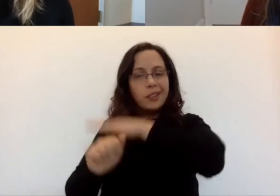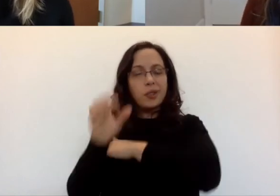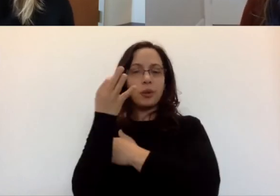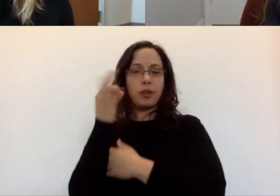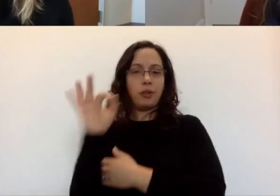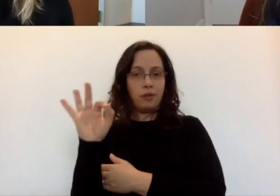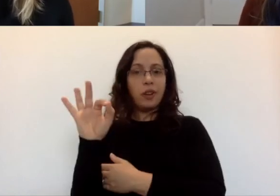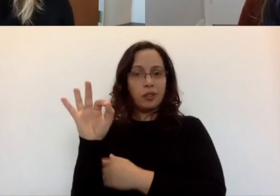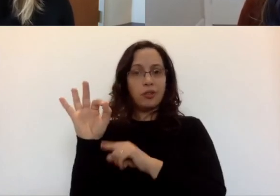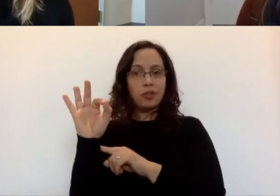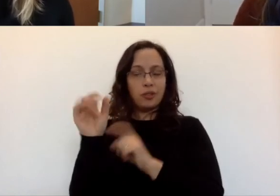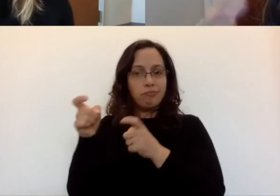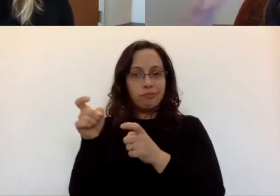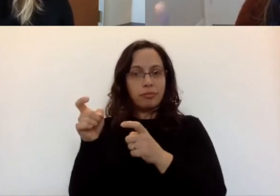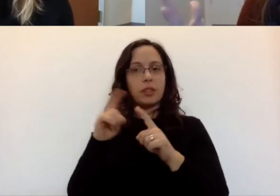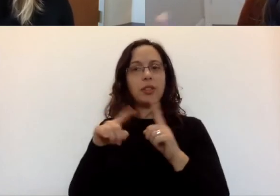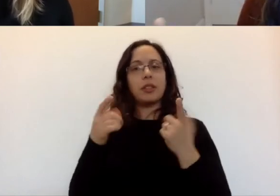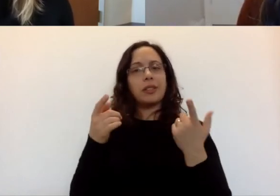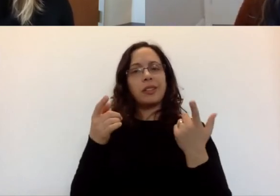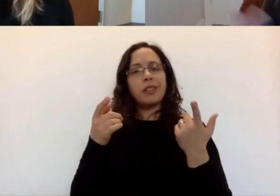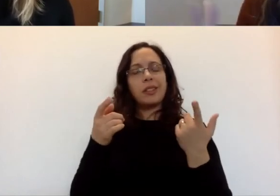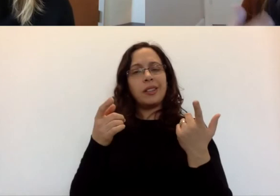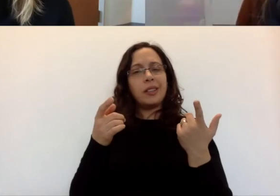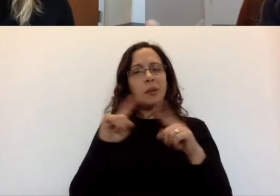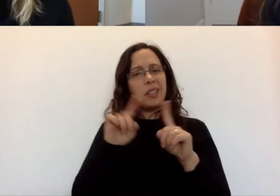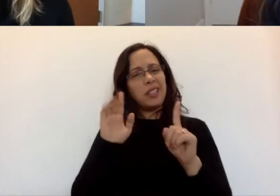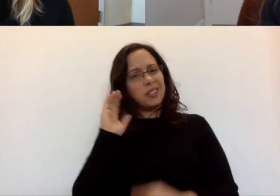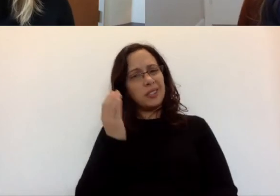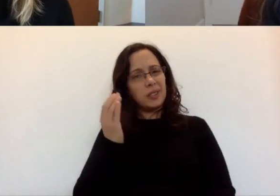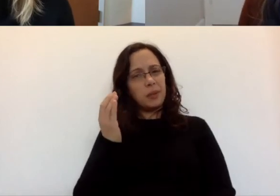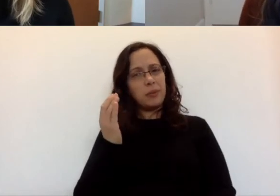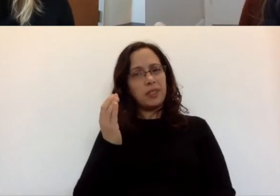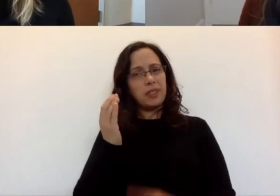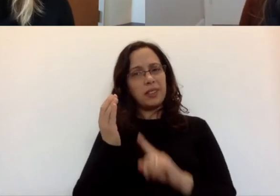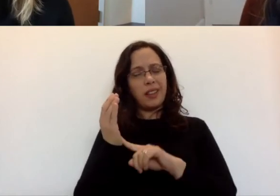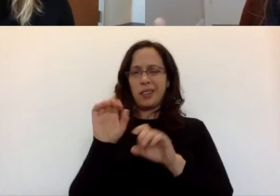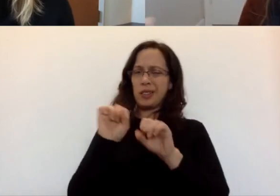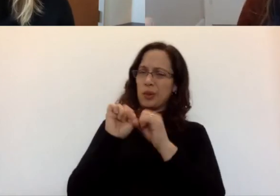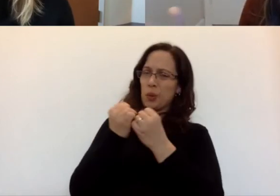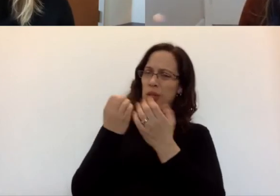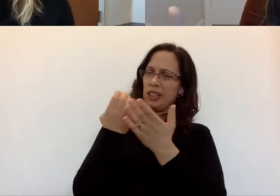years and it seems that there's an there's a socio-economic element here that's related to